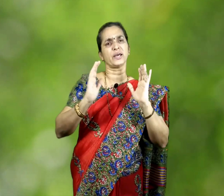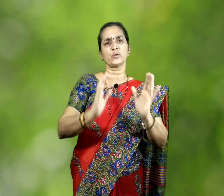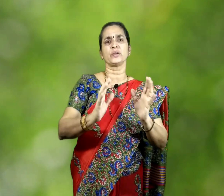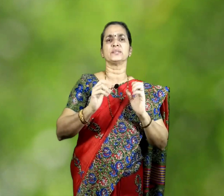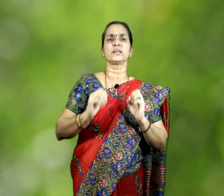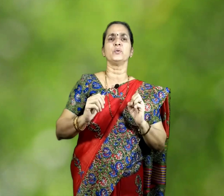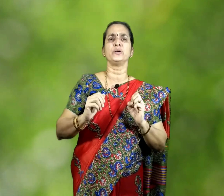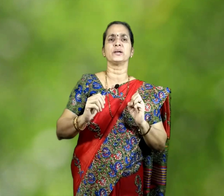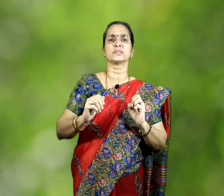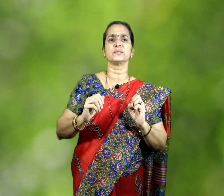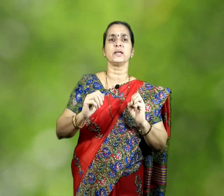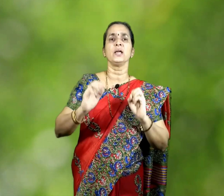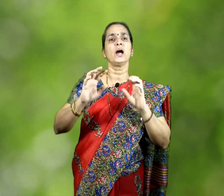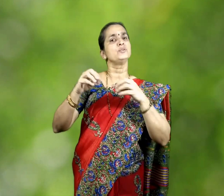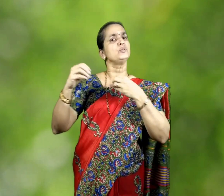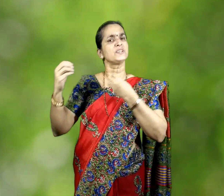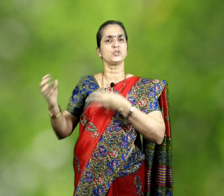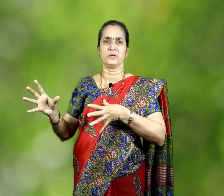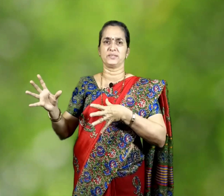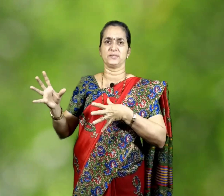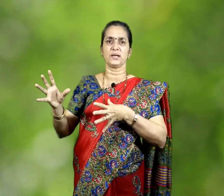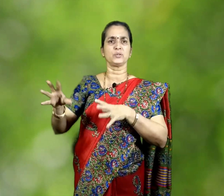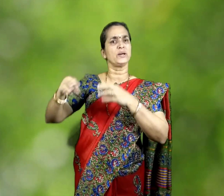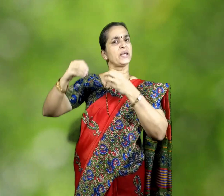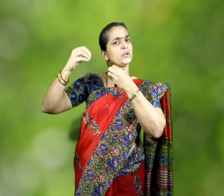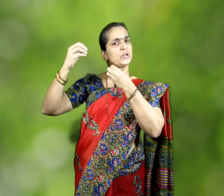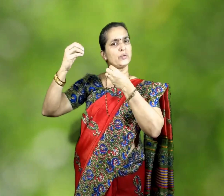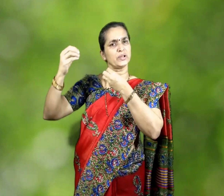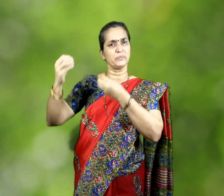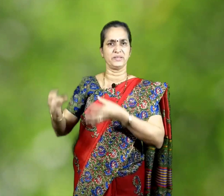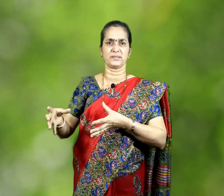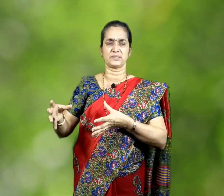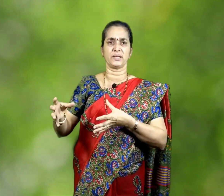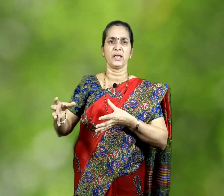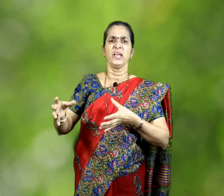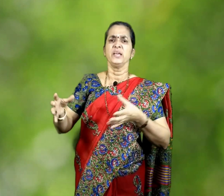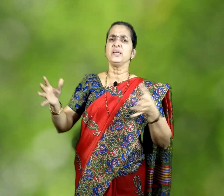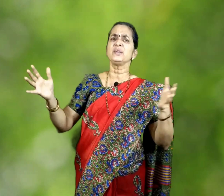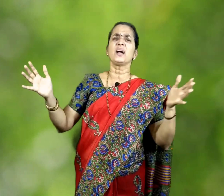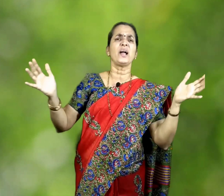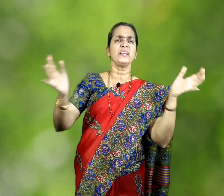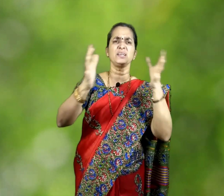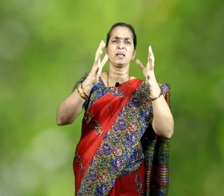falls sick and dies or falls sick on the ground